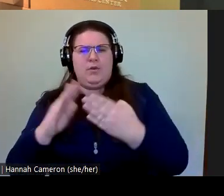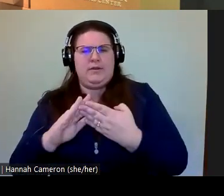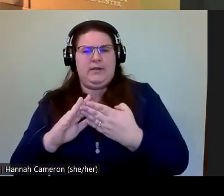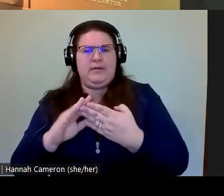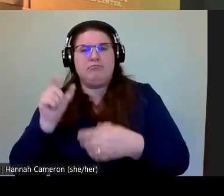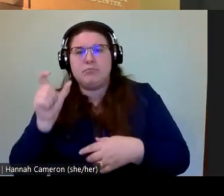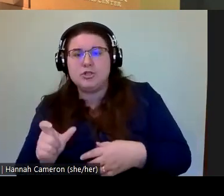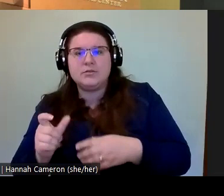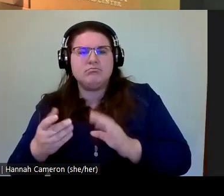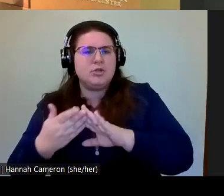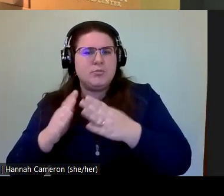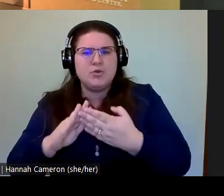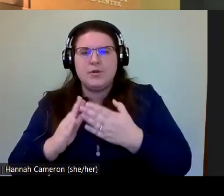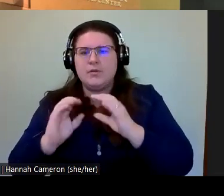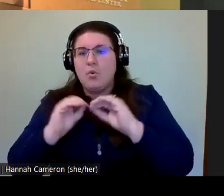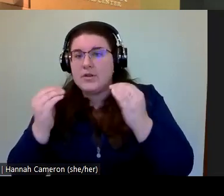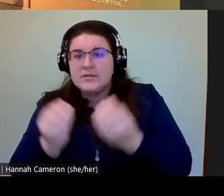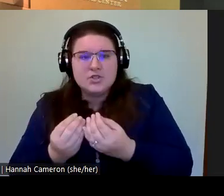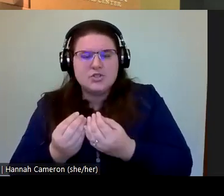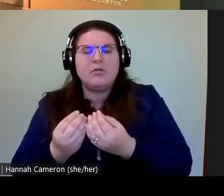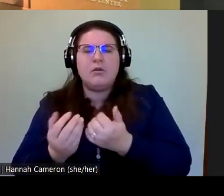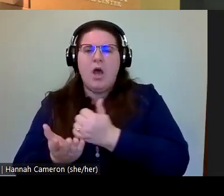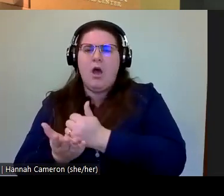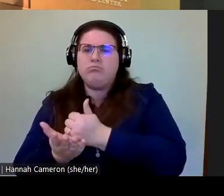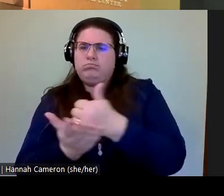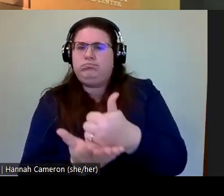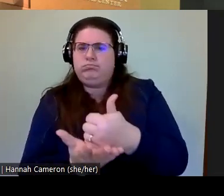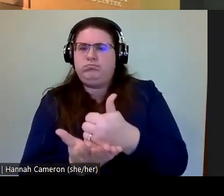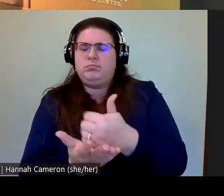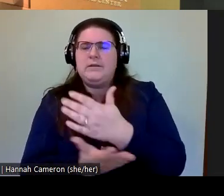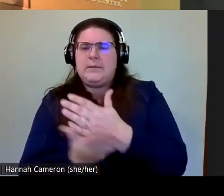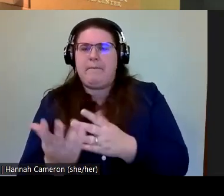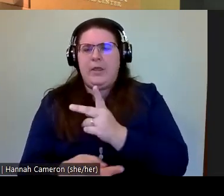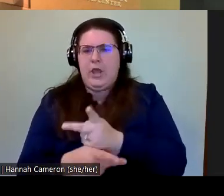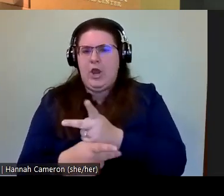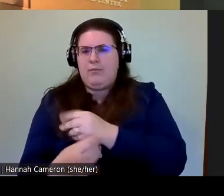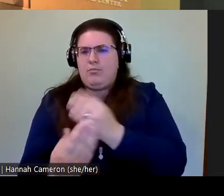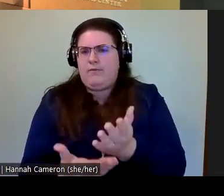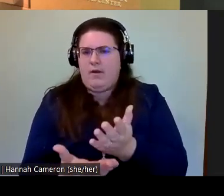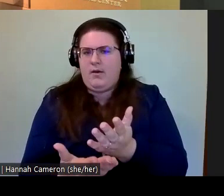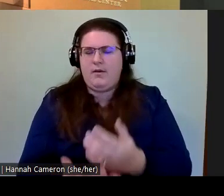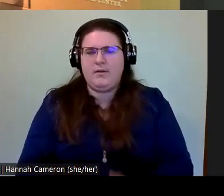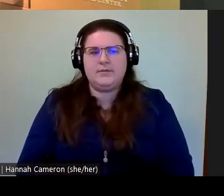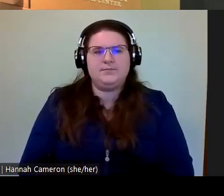care uh and the kind of roles we thought that our Community Partners could have are things